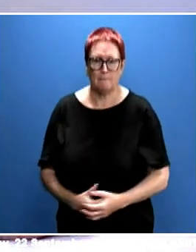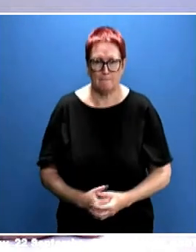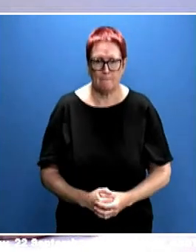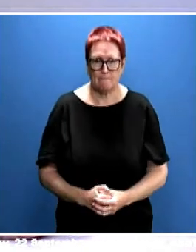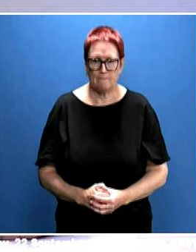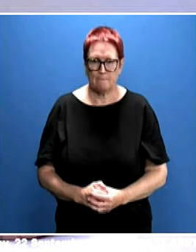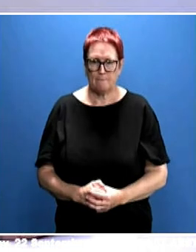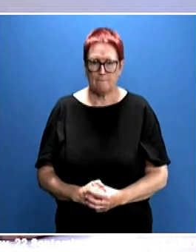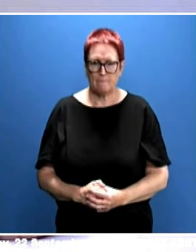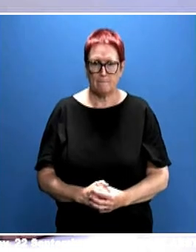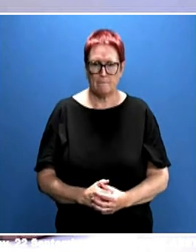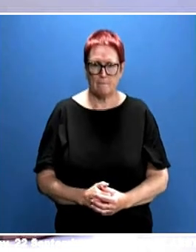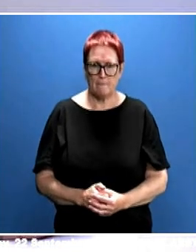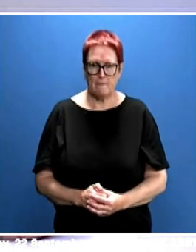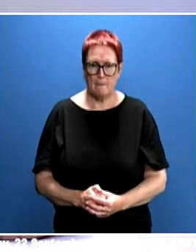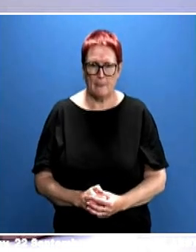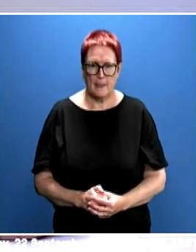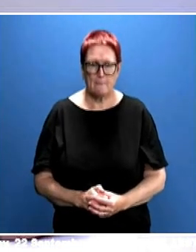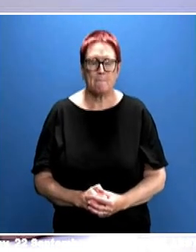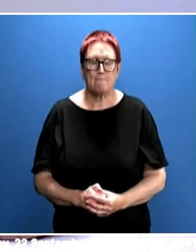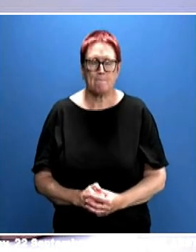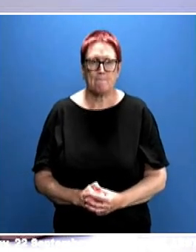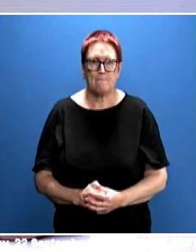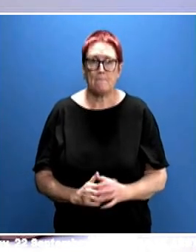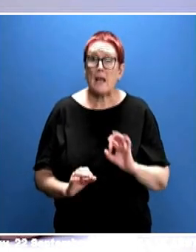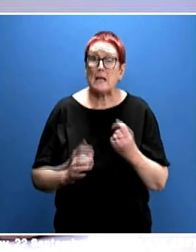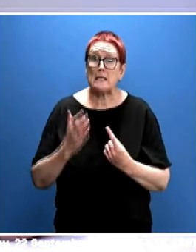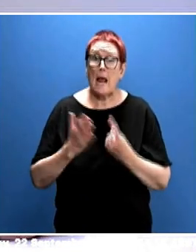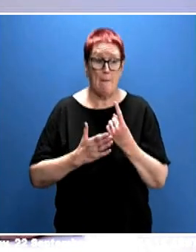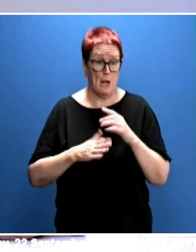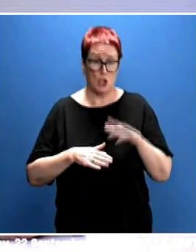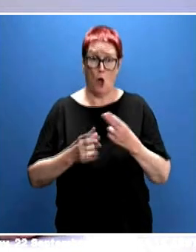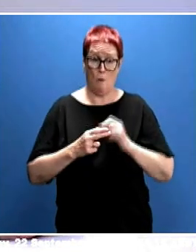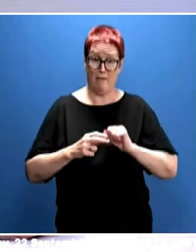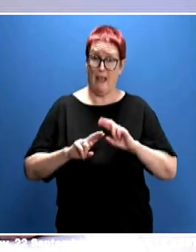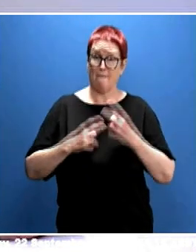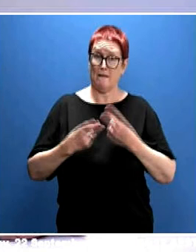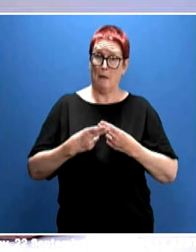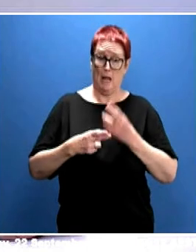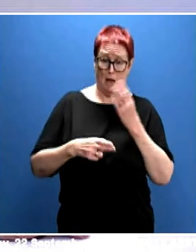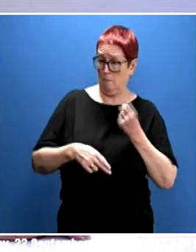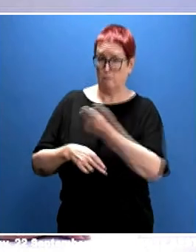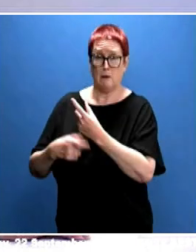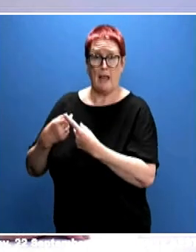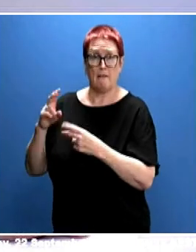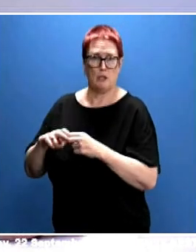That's correct. So if we're talking about a child with disability, abuse and neglect can come in at a number of points through the life history